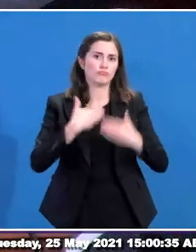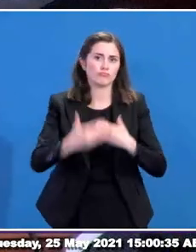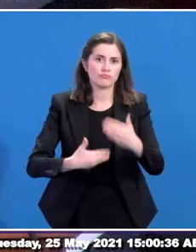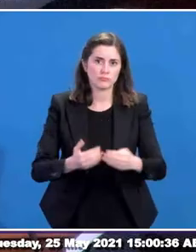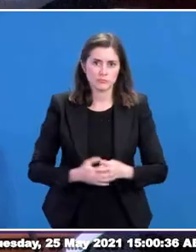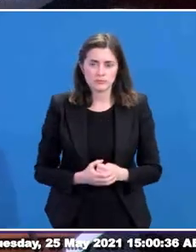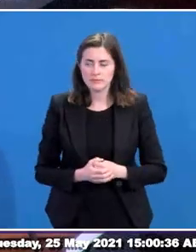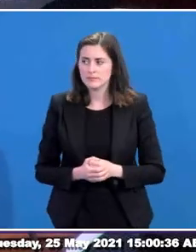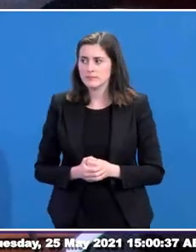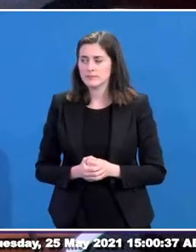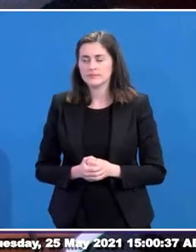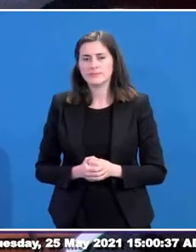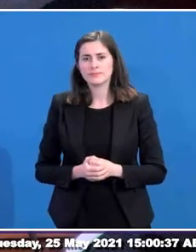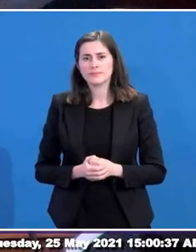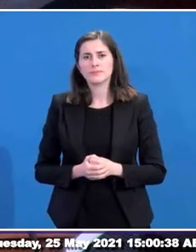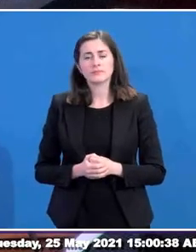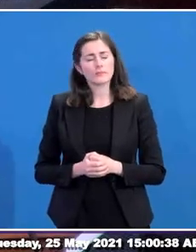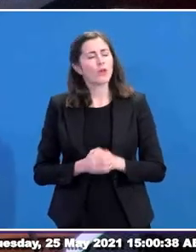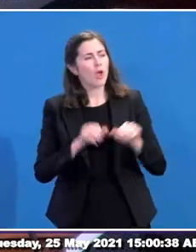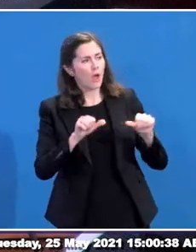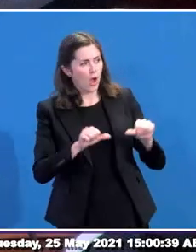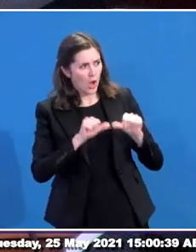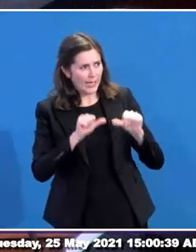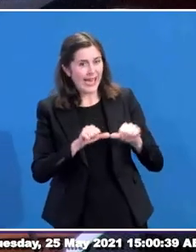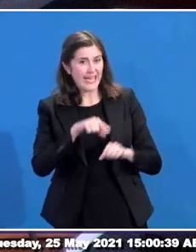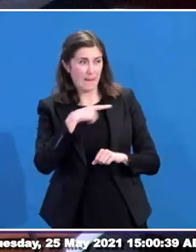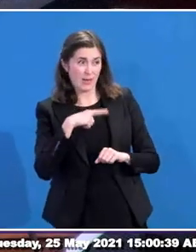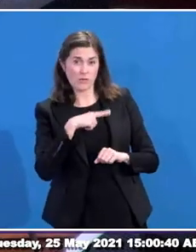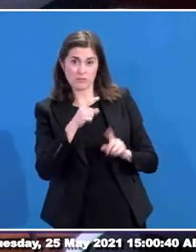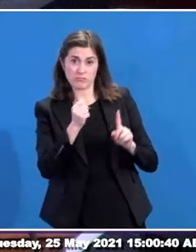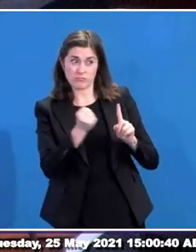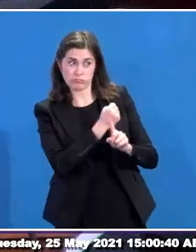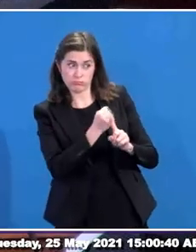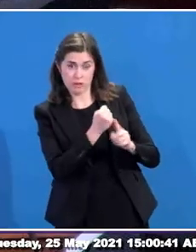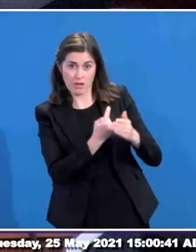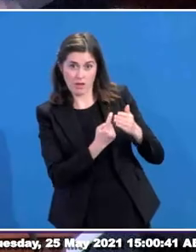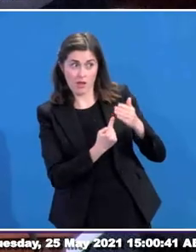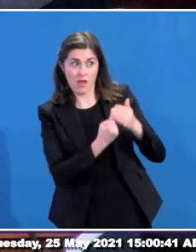assault might have been the trigger for the investigation, you put the assault